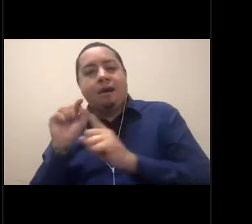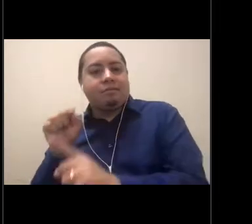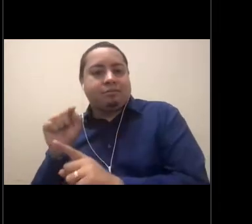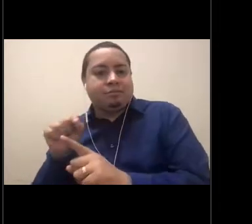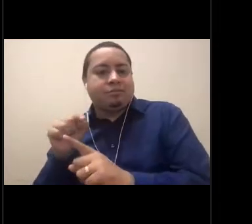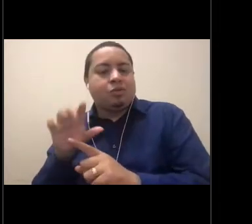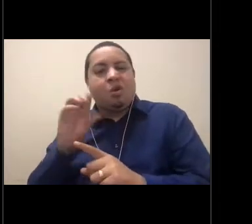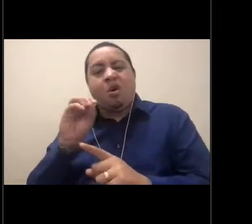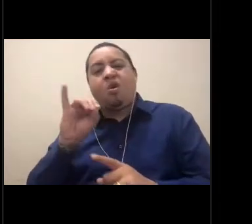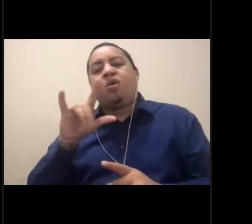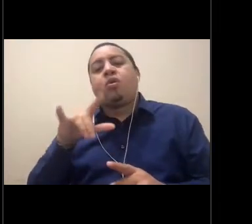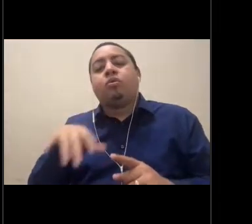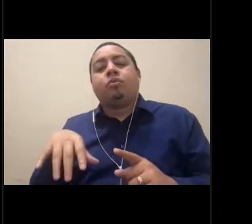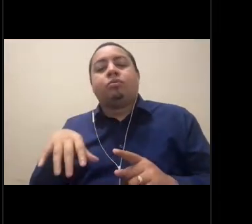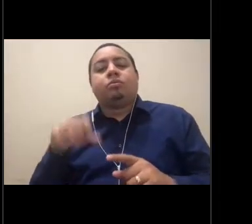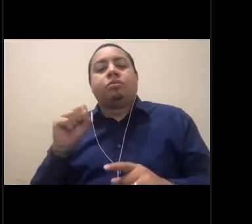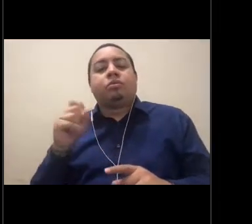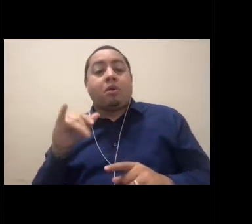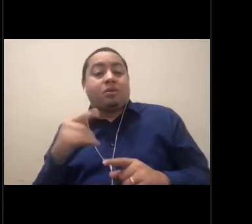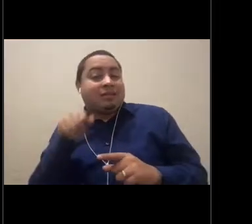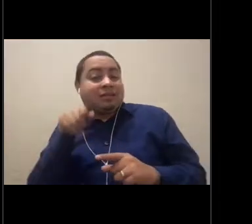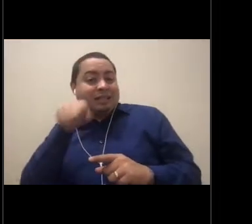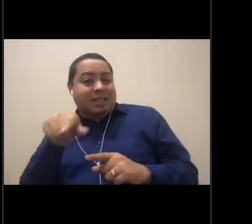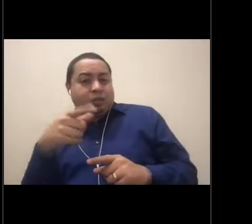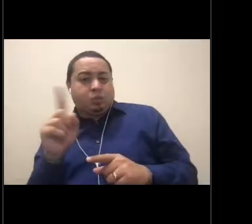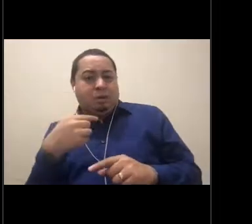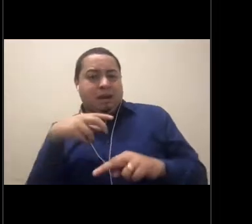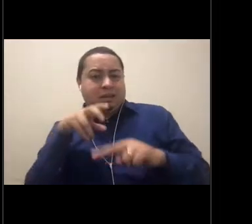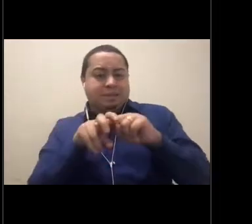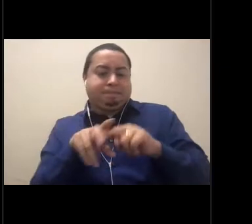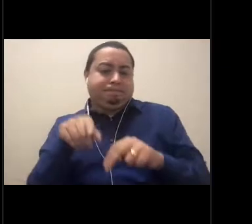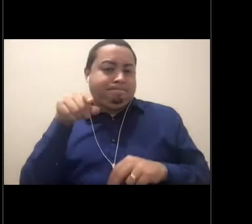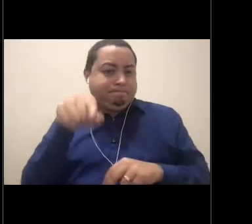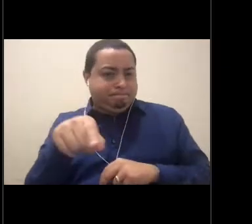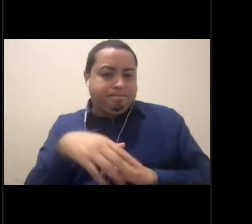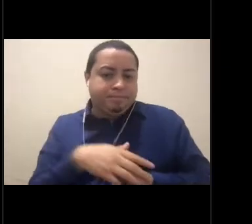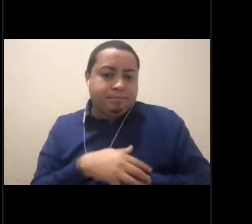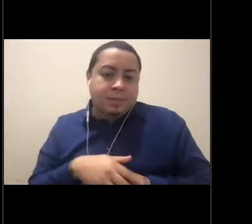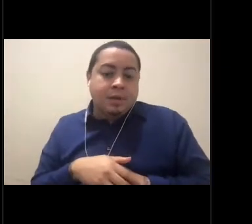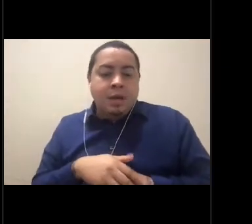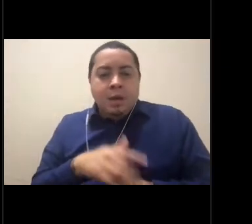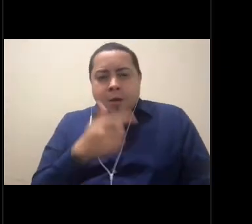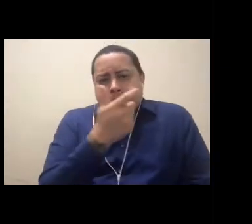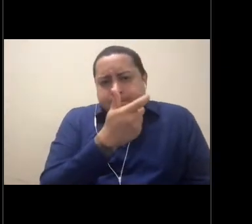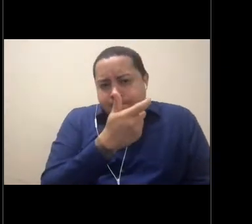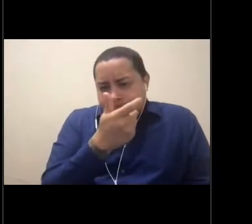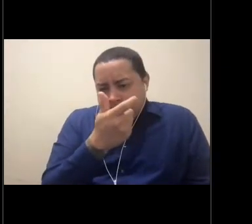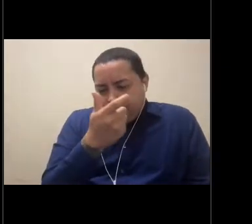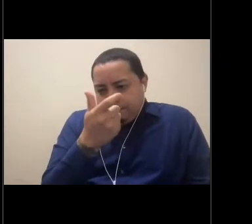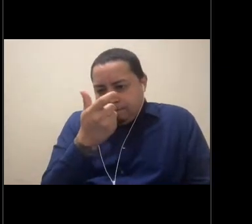This is my workstation. I sit behind several computer screens analyzing the satellite imagery and weather data as it comes in.